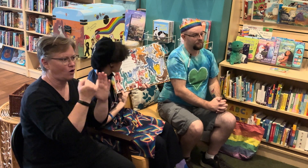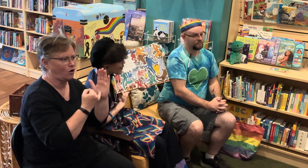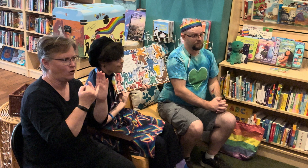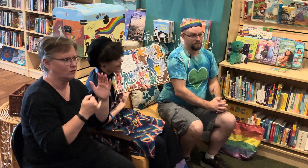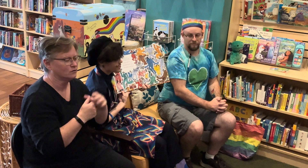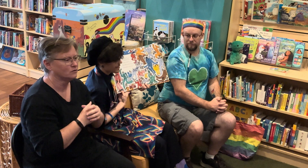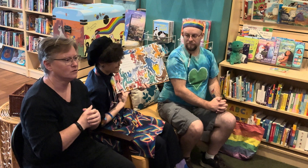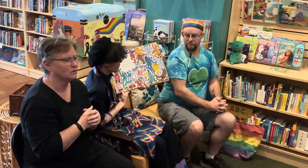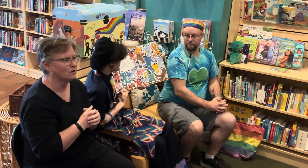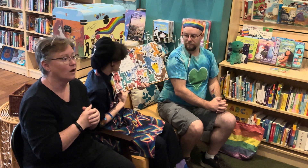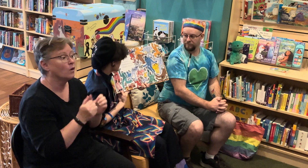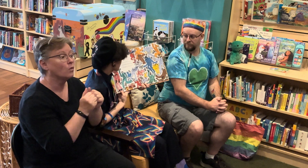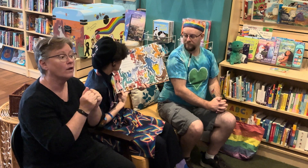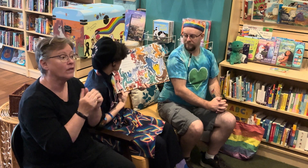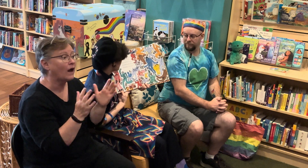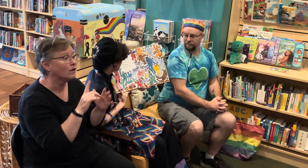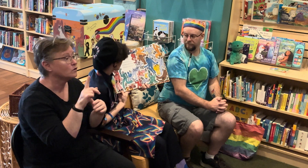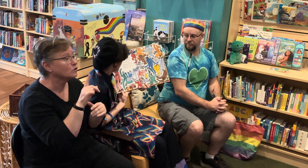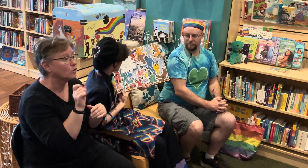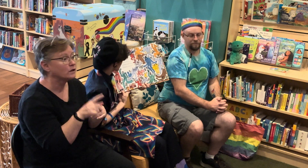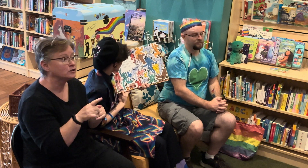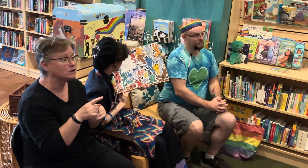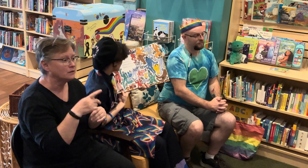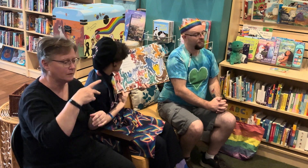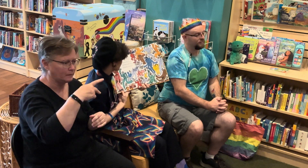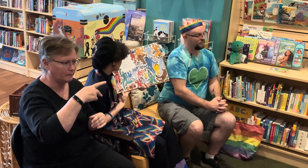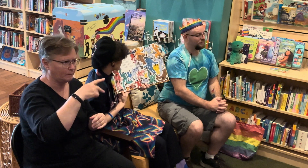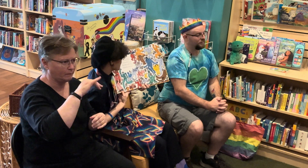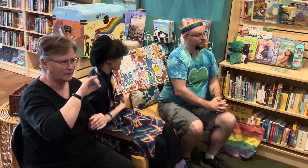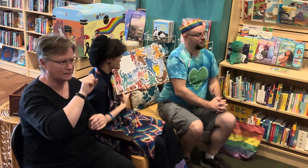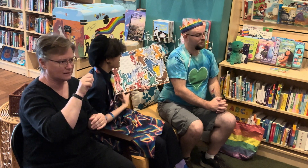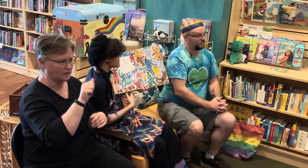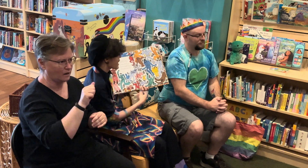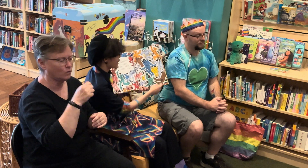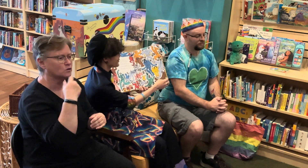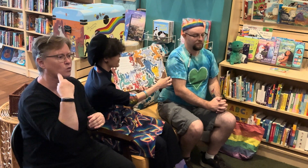"Without question," he said, "Pisa is one of the highlights of my entire